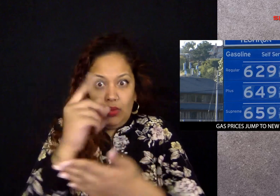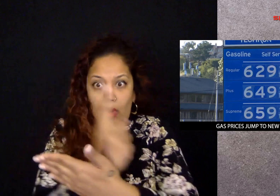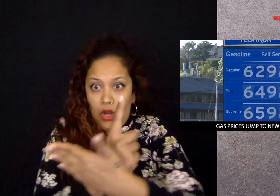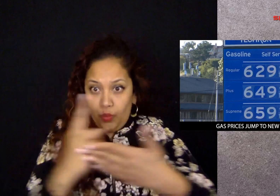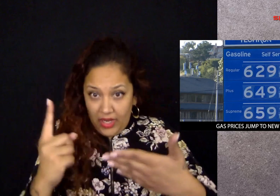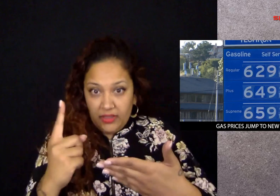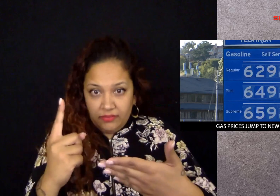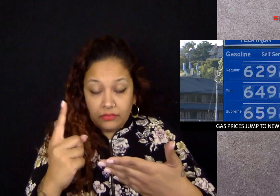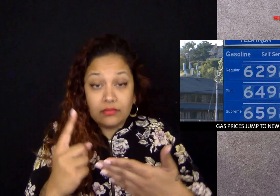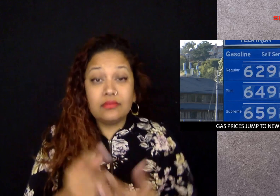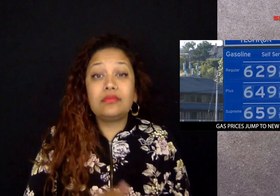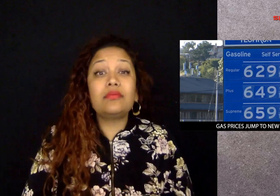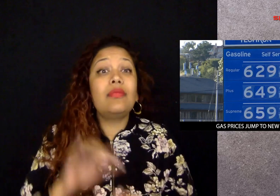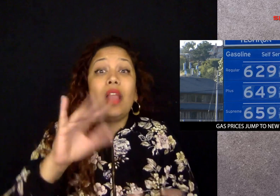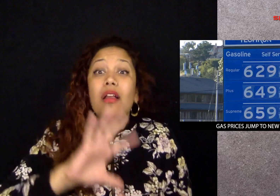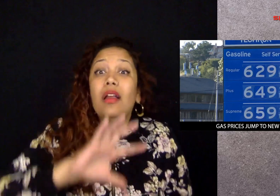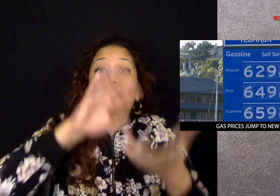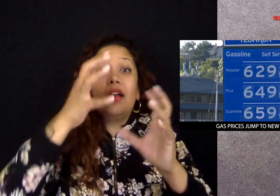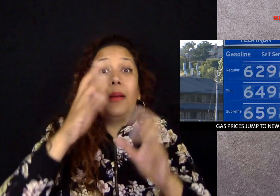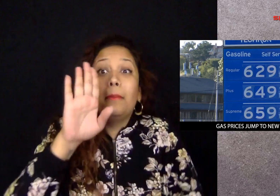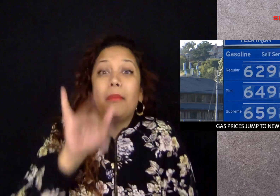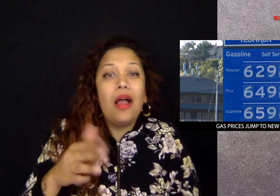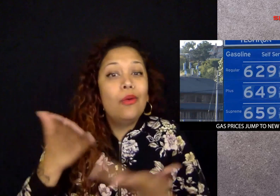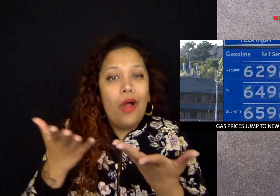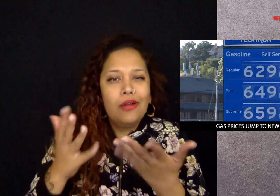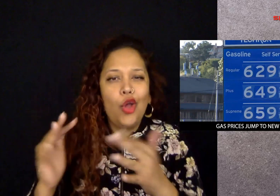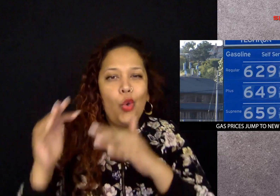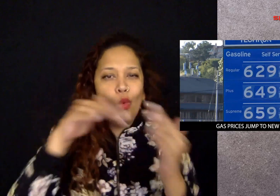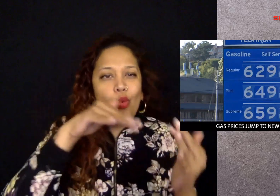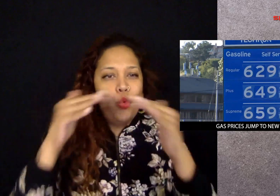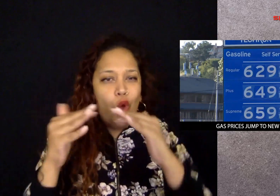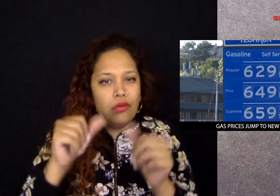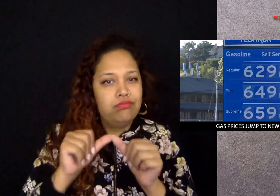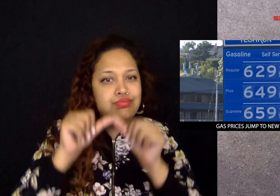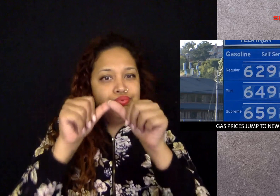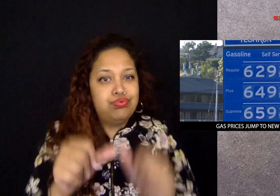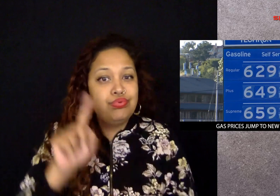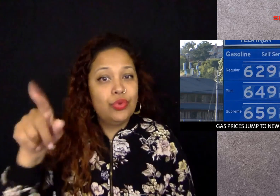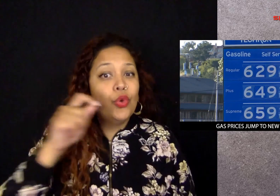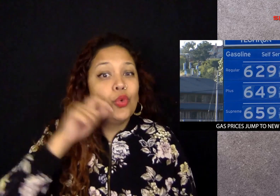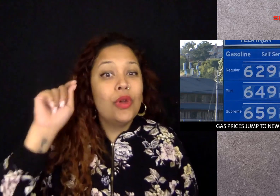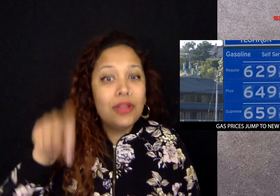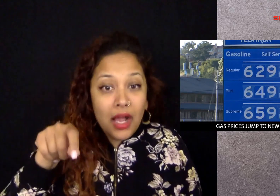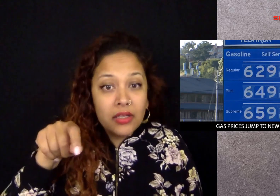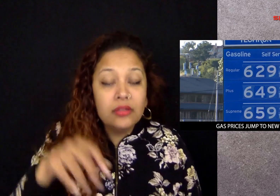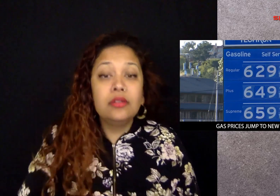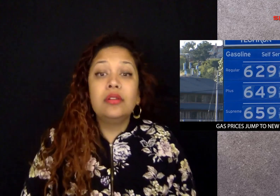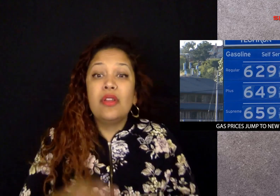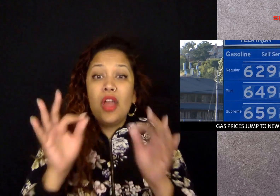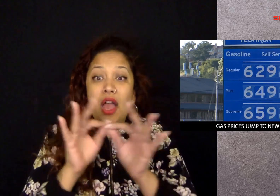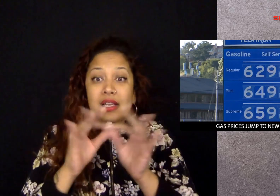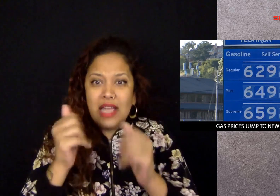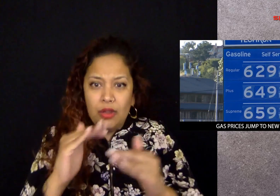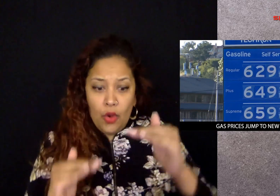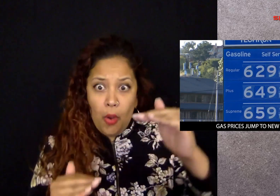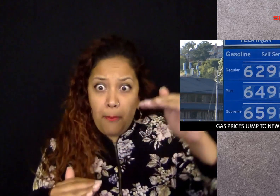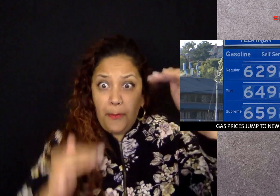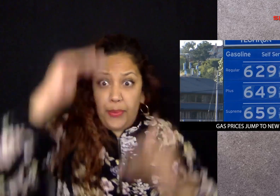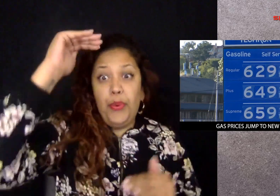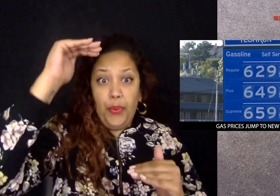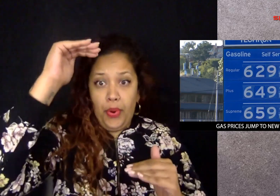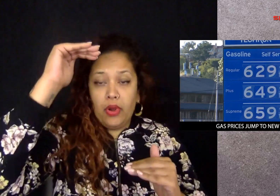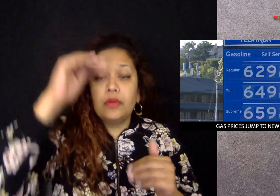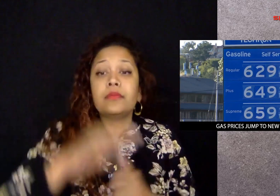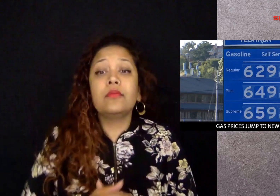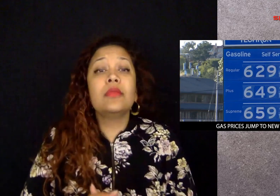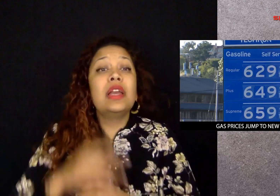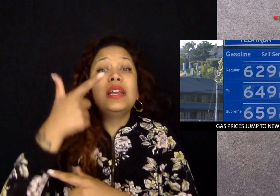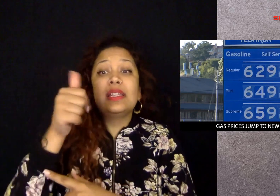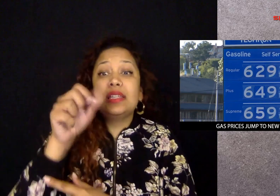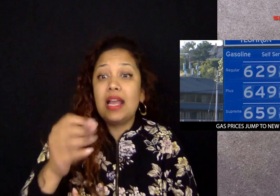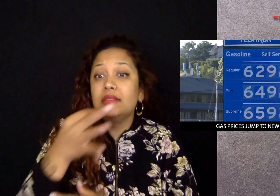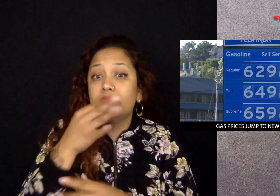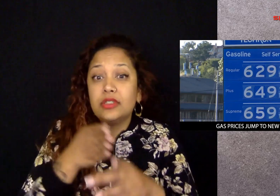in just one week due in part to the ongoing war in Ukraine prices are now at their highest